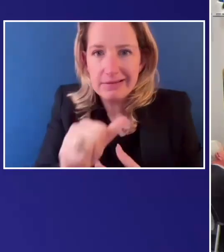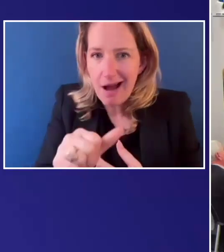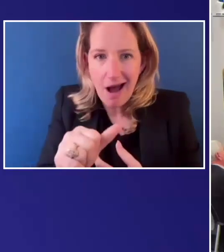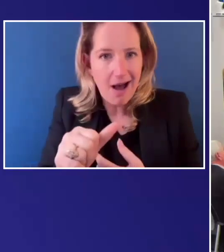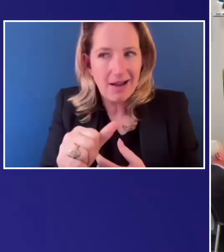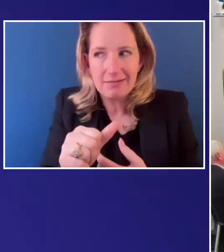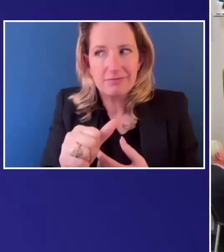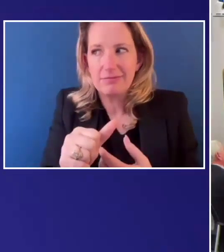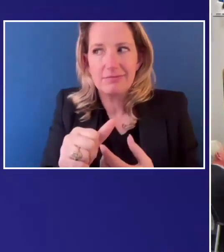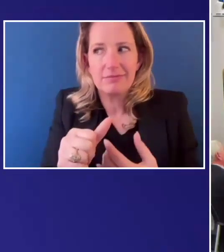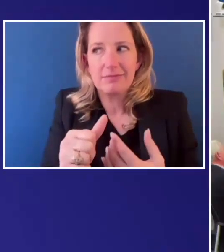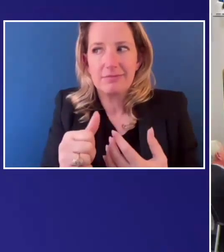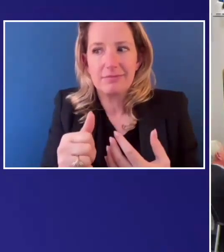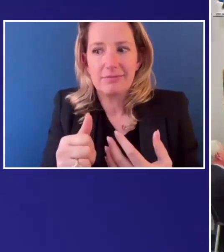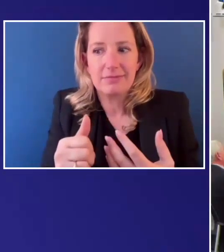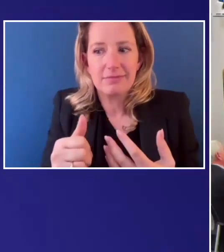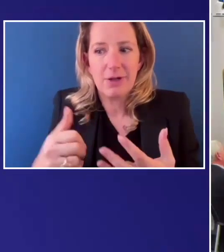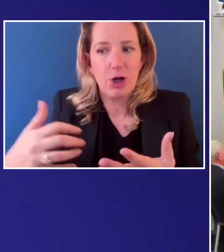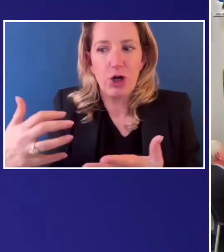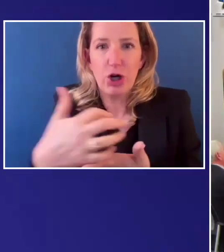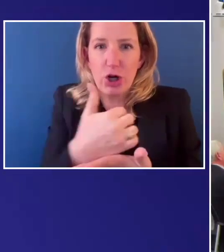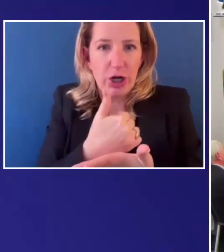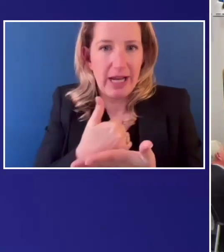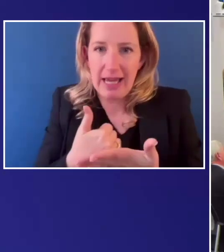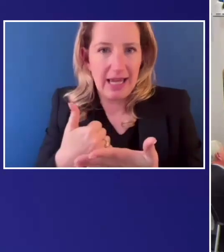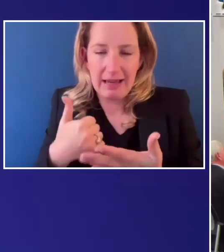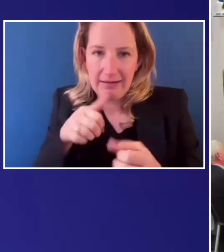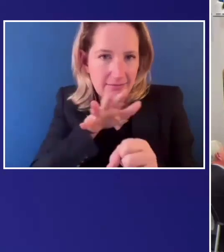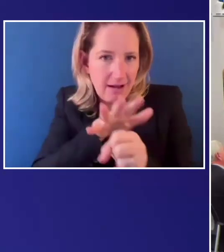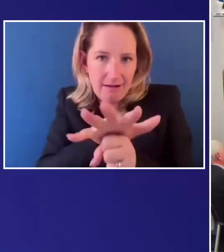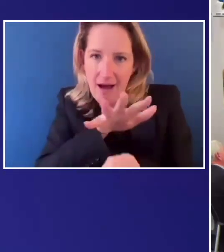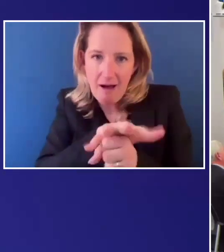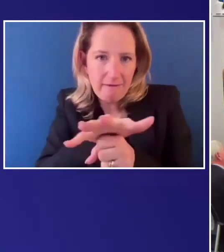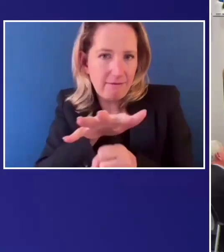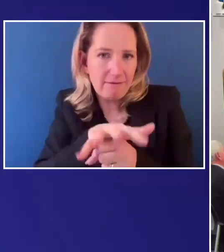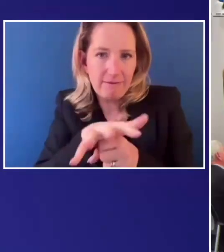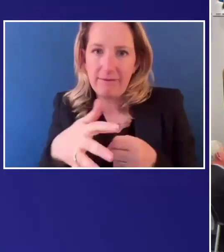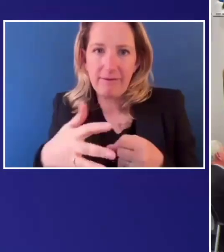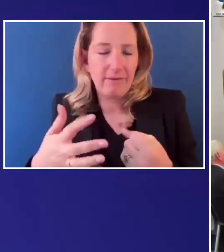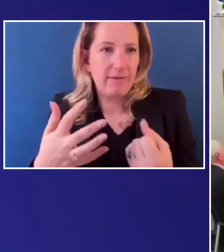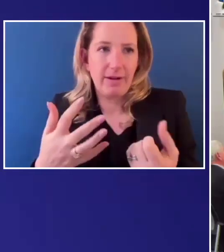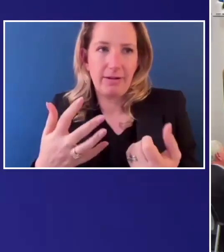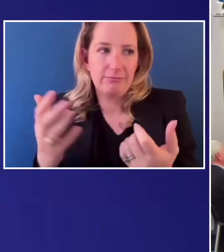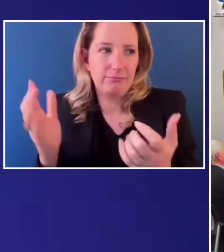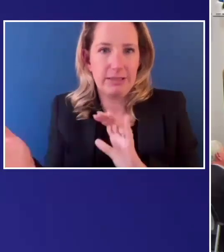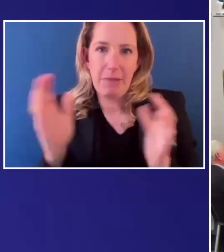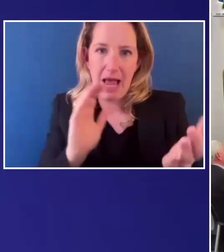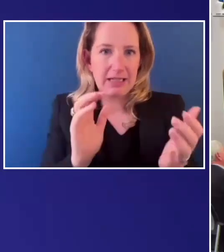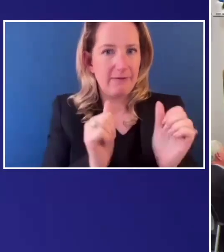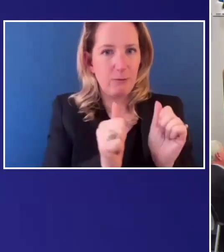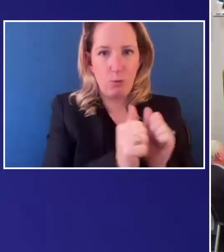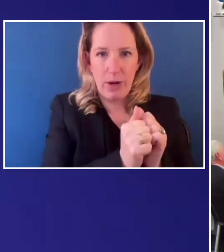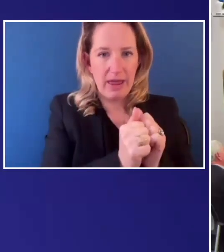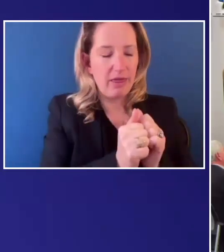should be earning respective to a policy decision for our communities, then those particular programs should be